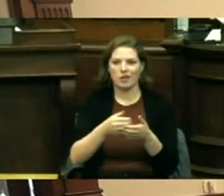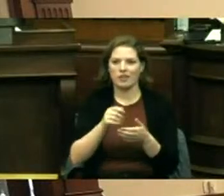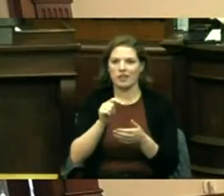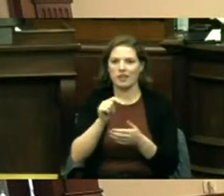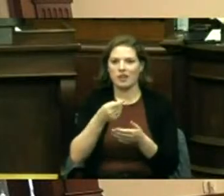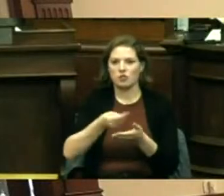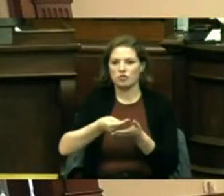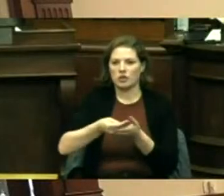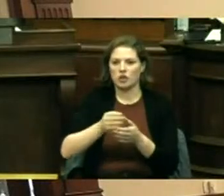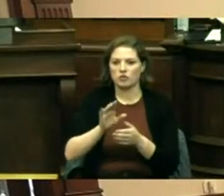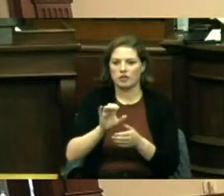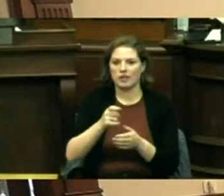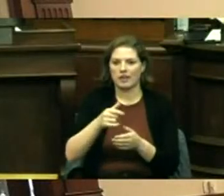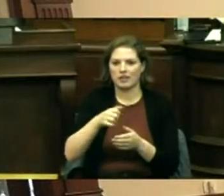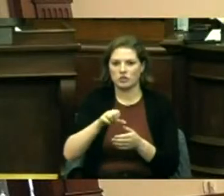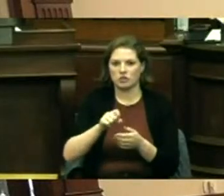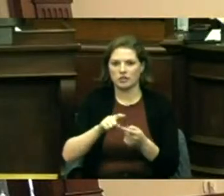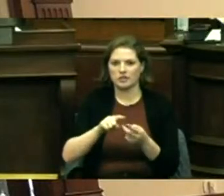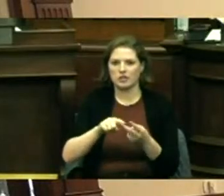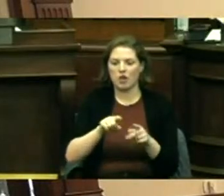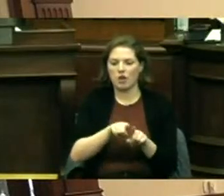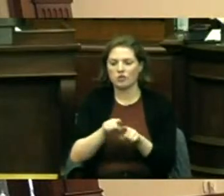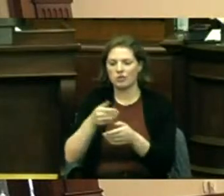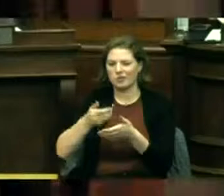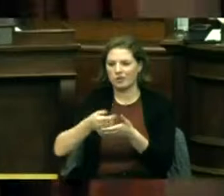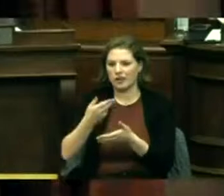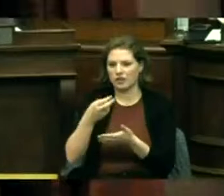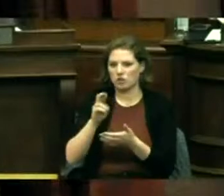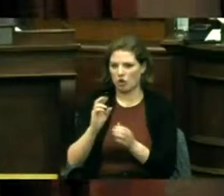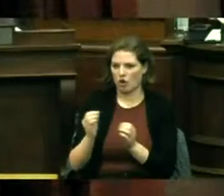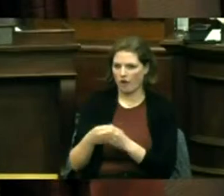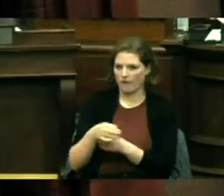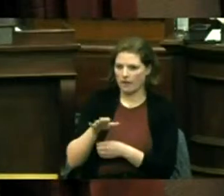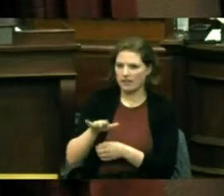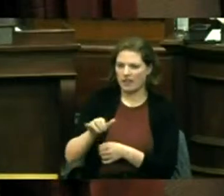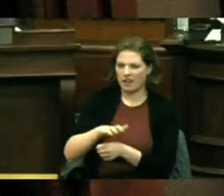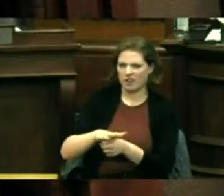on the first floor right by the